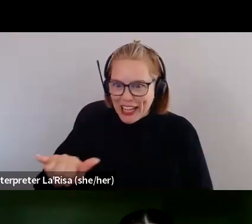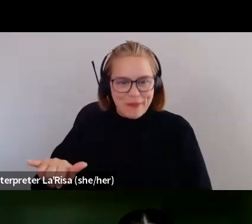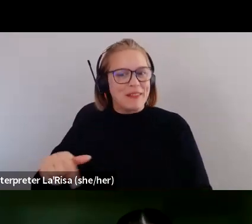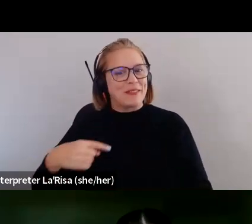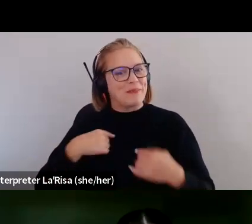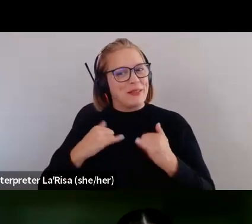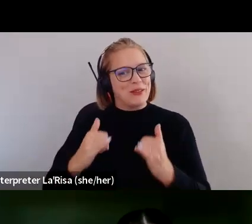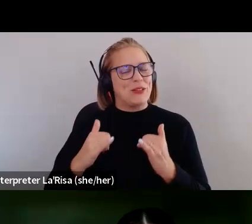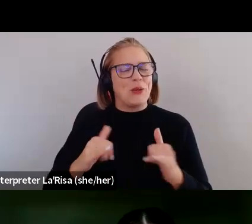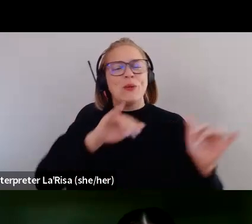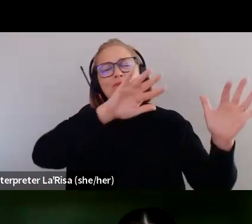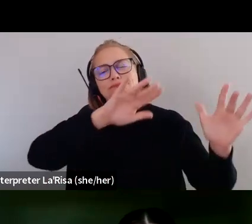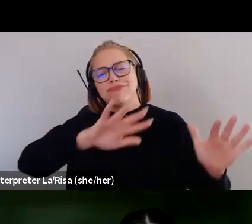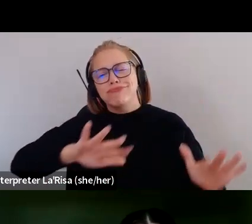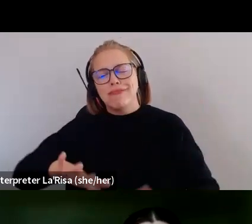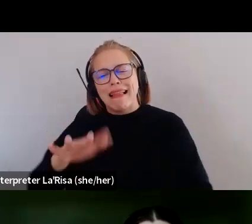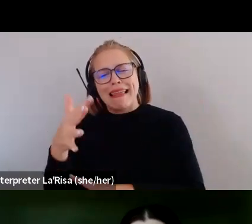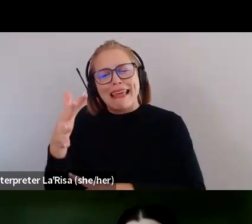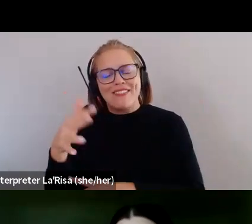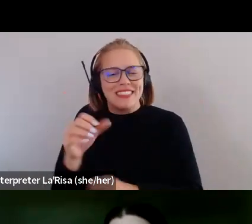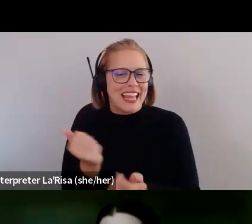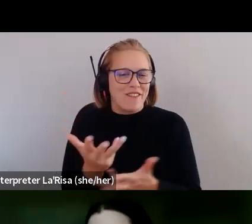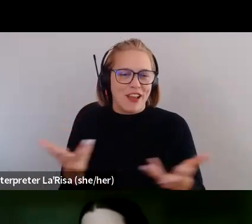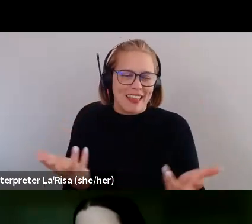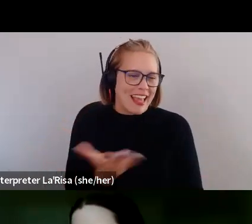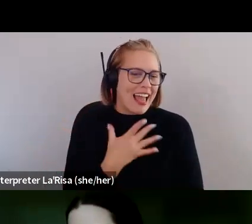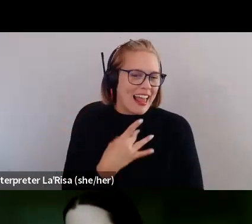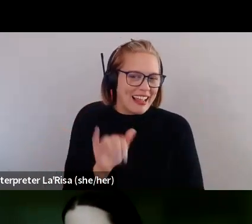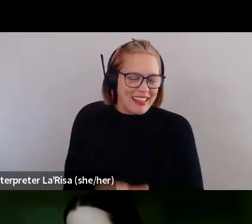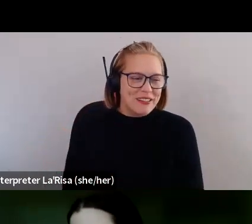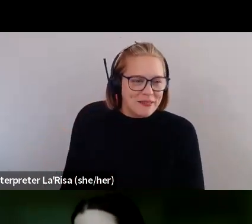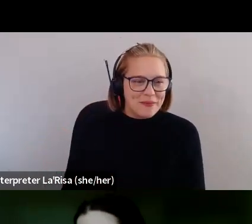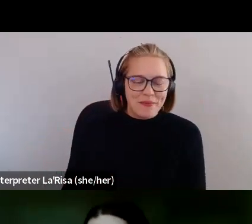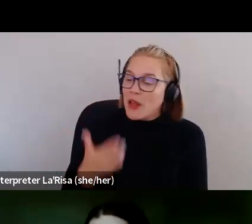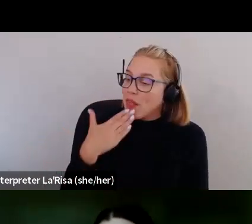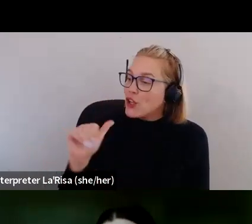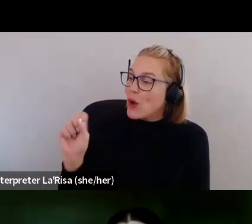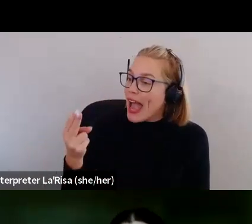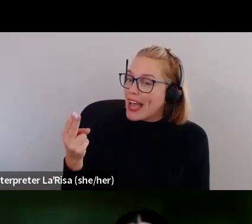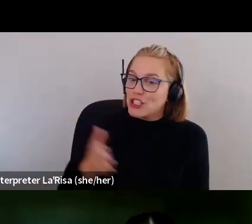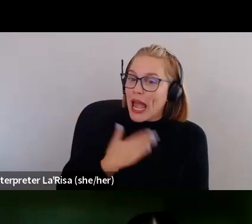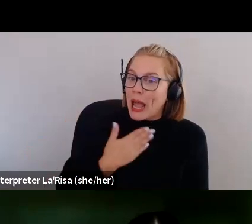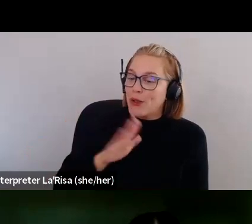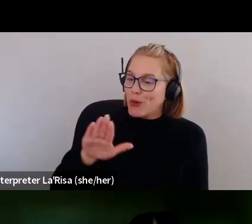live in Oakland. I me youth program coordinator with the CIL in